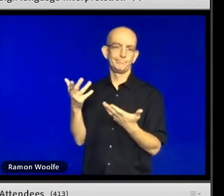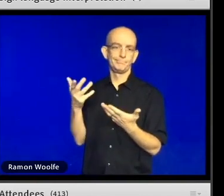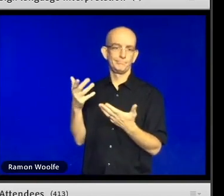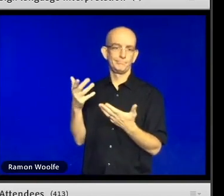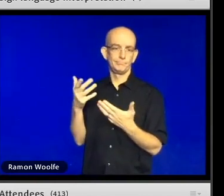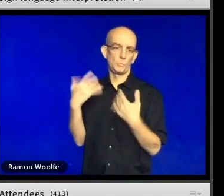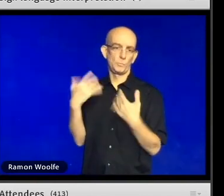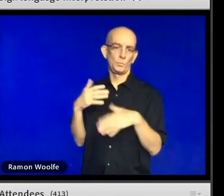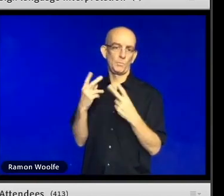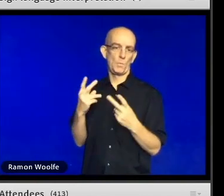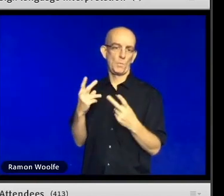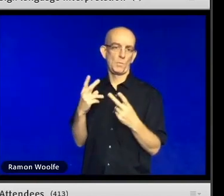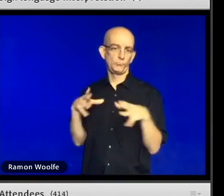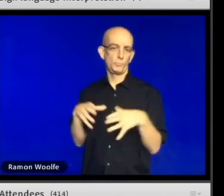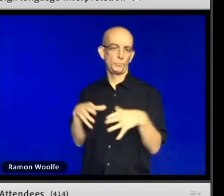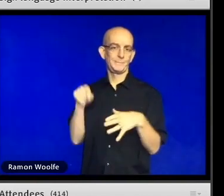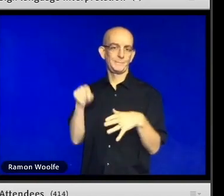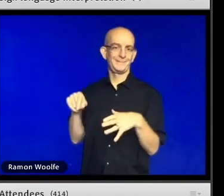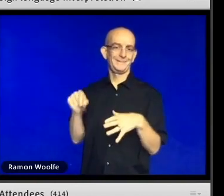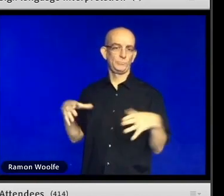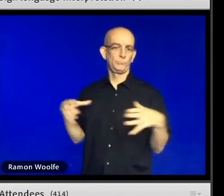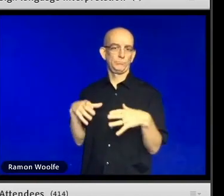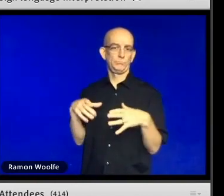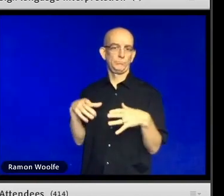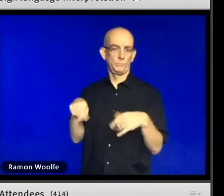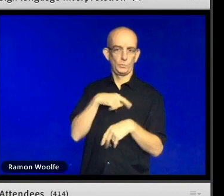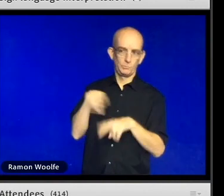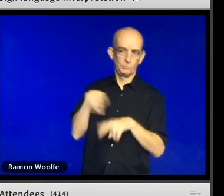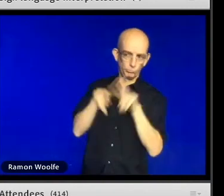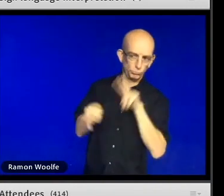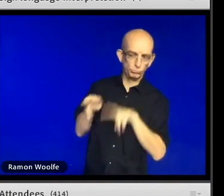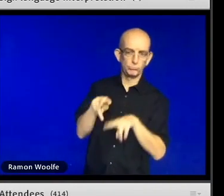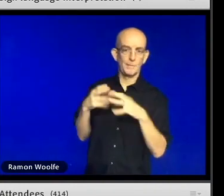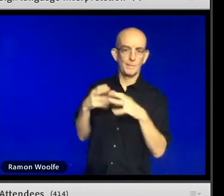like a final draft of the whole report. And then another action is reviewed and feedback